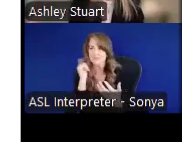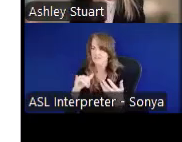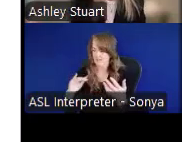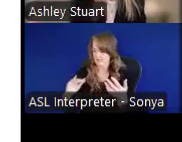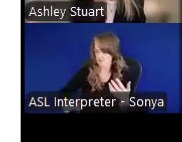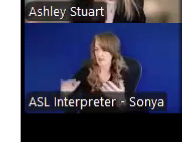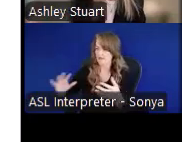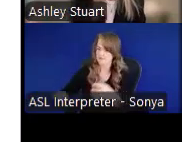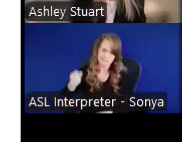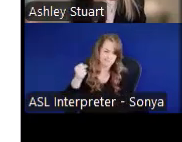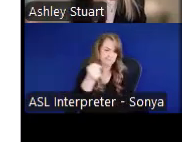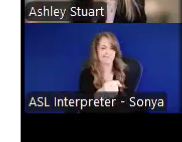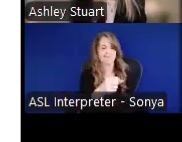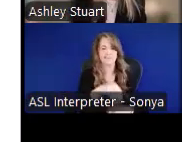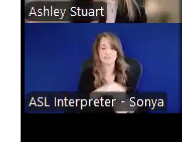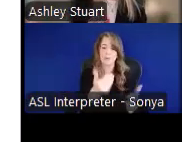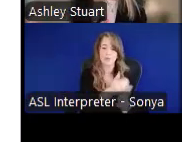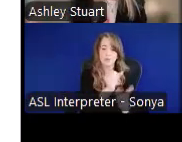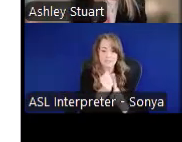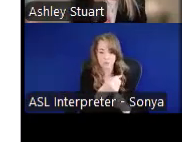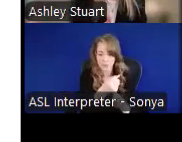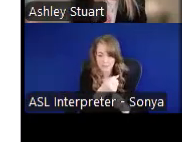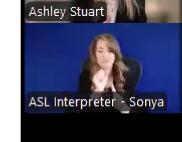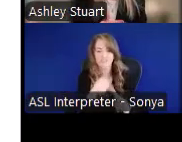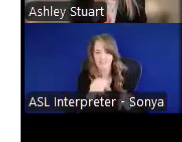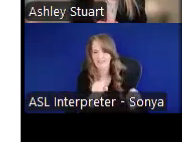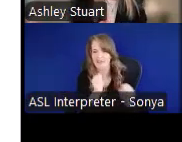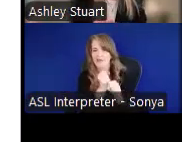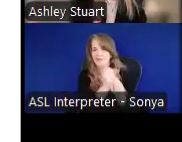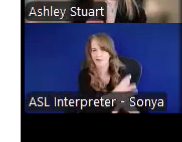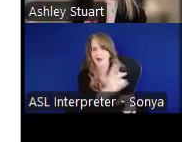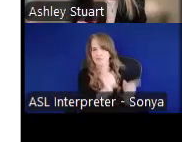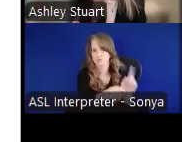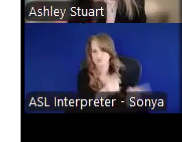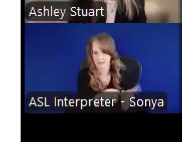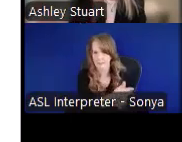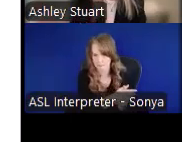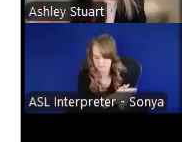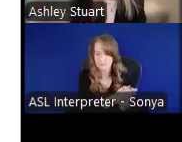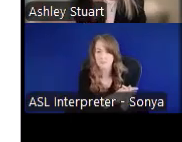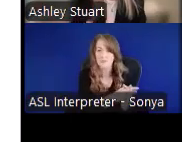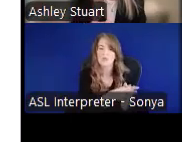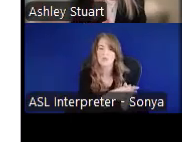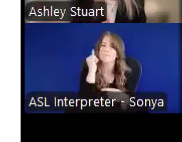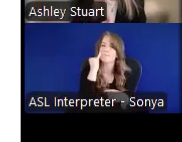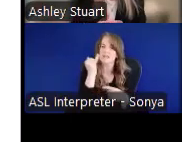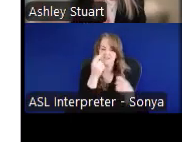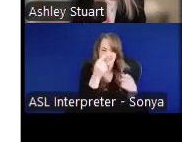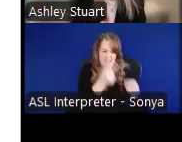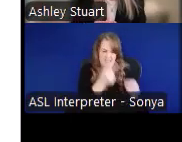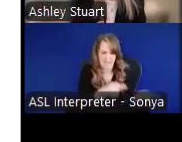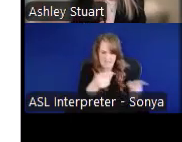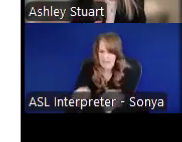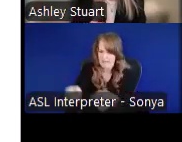to a tantrum, but when we're seeing tantrums happen across multiple settings, so when the child's home, when they're at